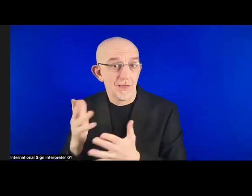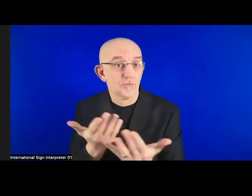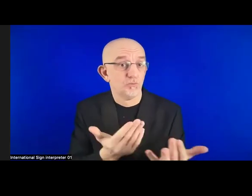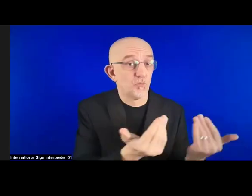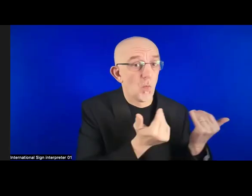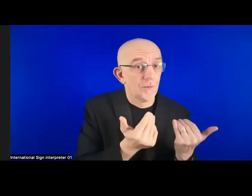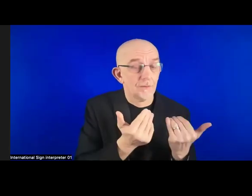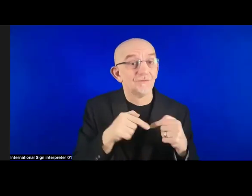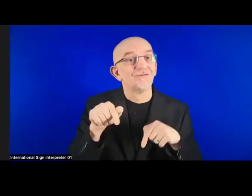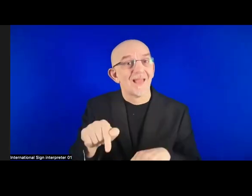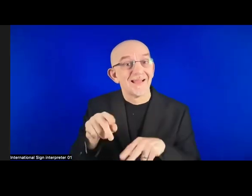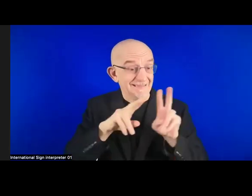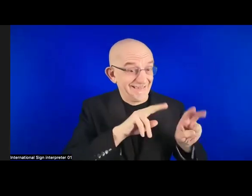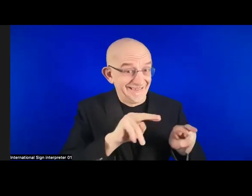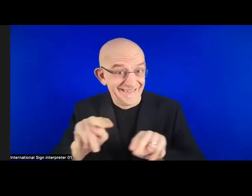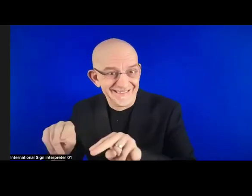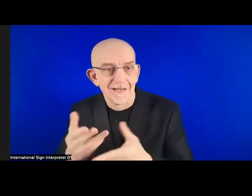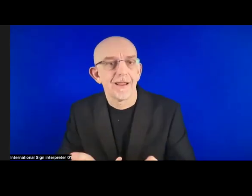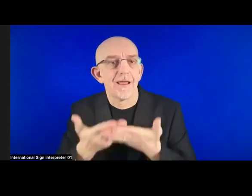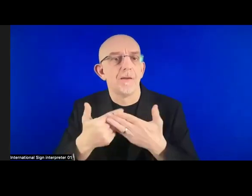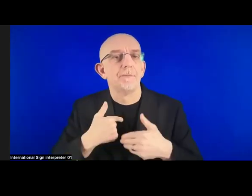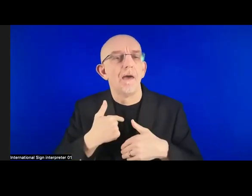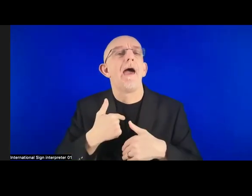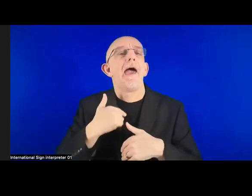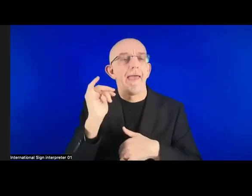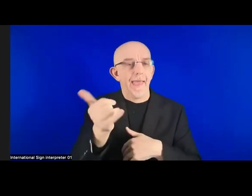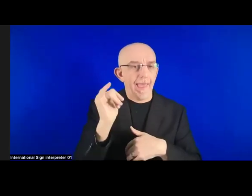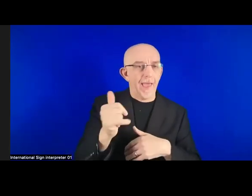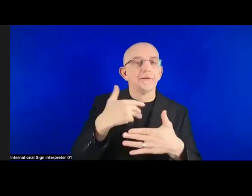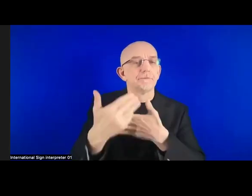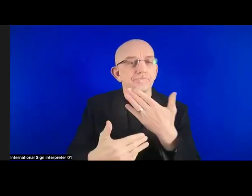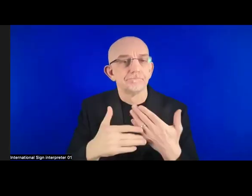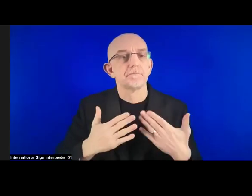were highly evaluated. It's important to consider the project's impact at various